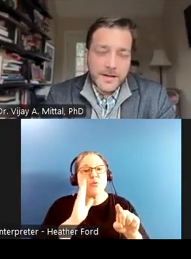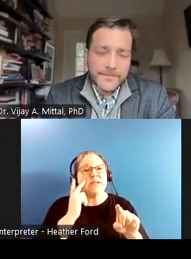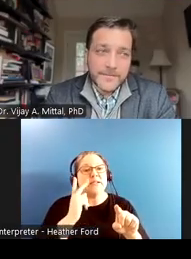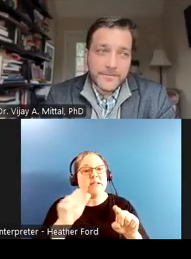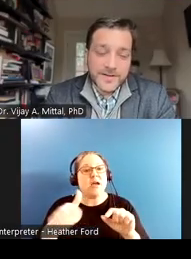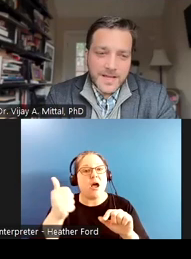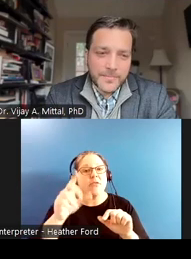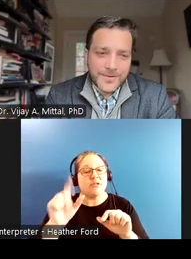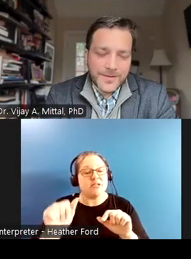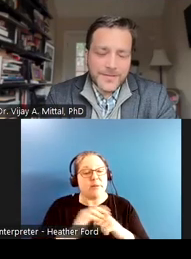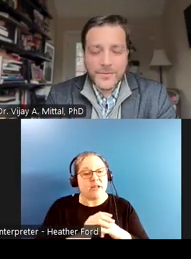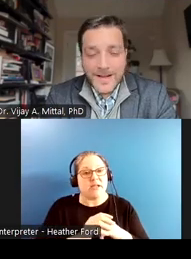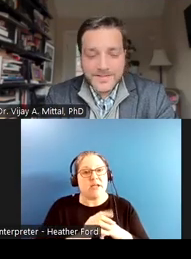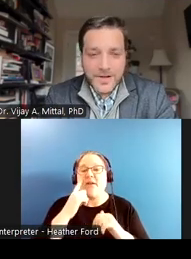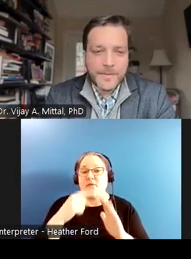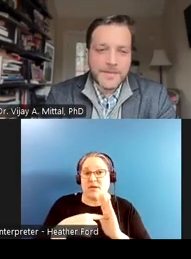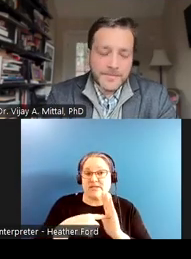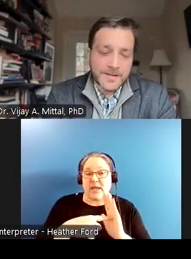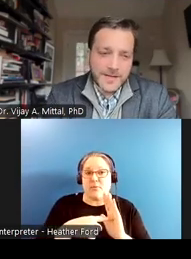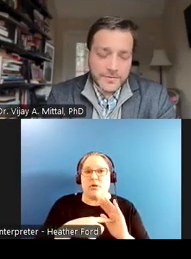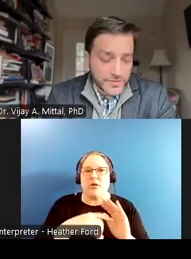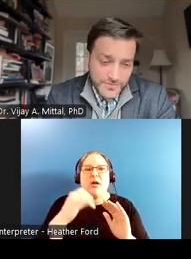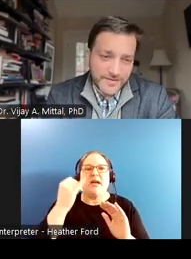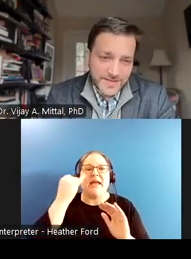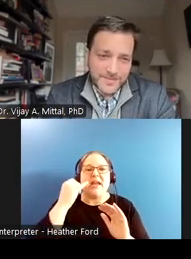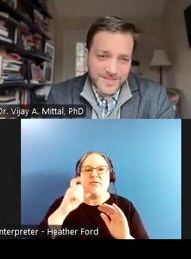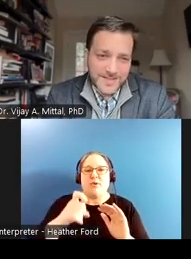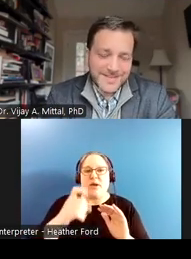Um for example, if you had to stop and think about tying your shoes every time you did it,